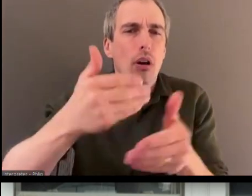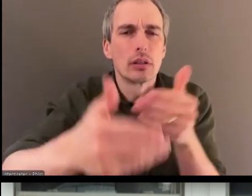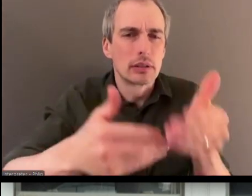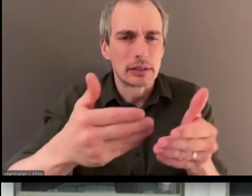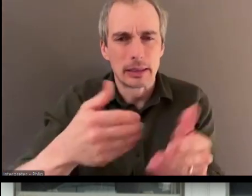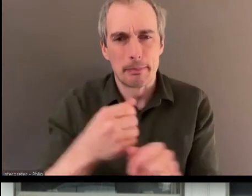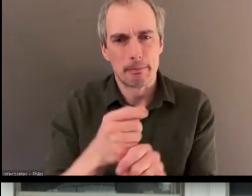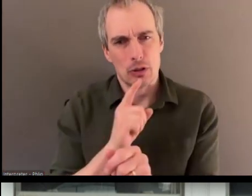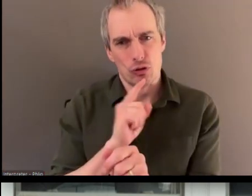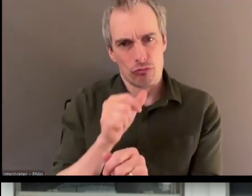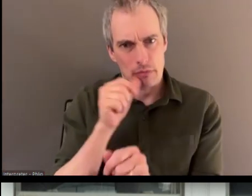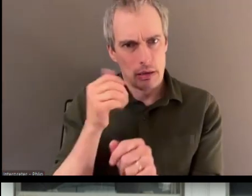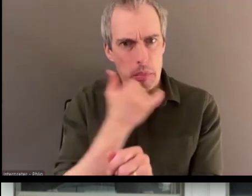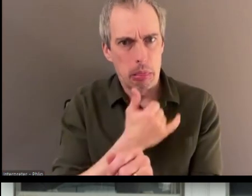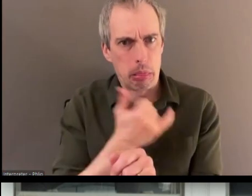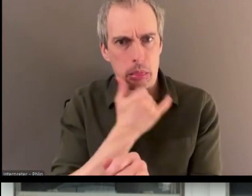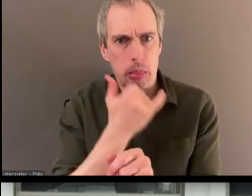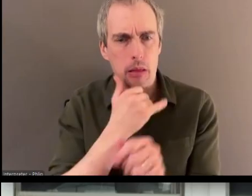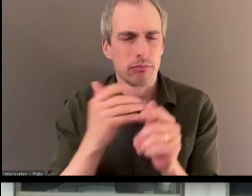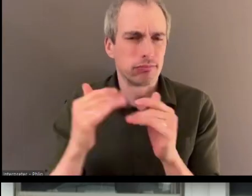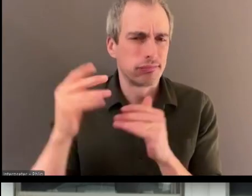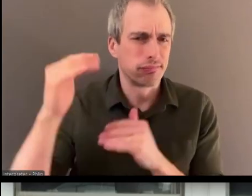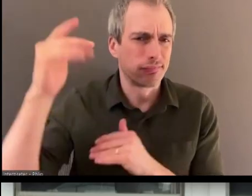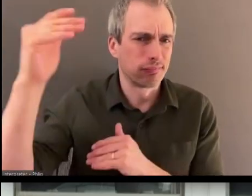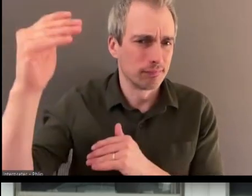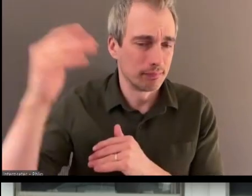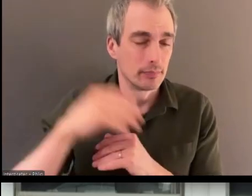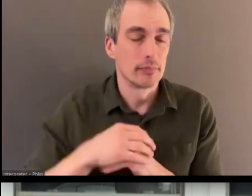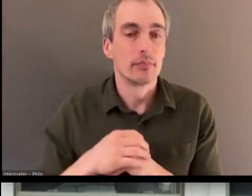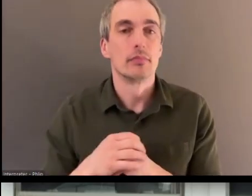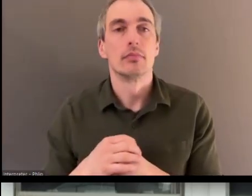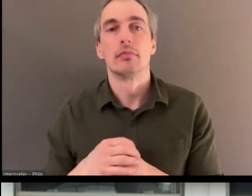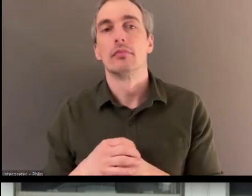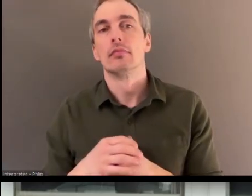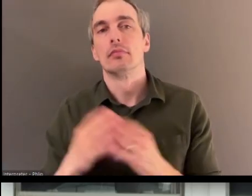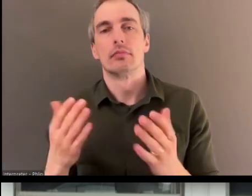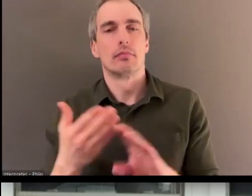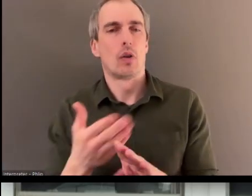So before I get to the live example, I'm just going to give a little heads up so you know what to look out for.